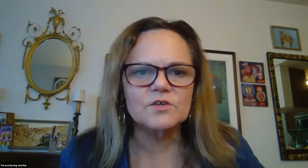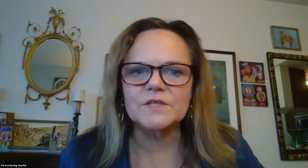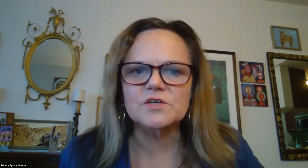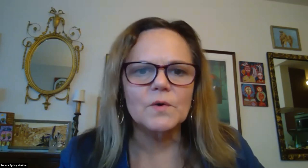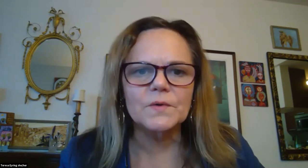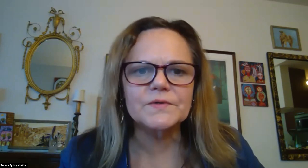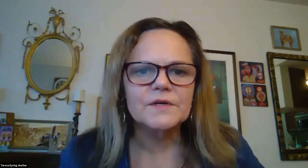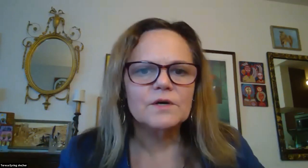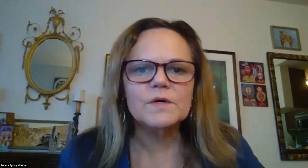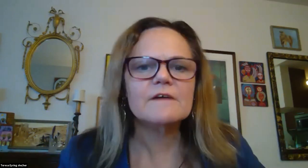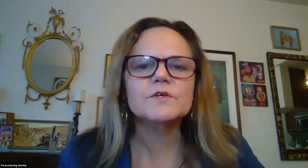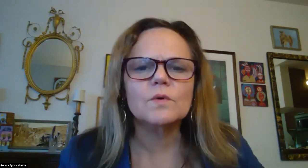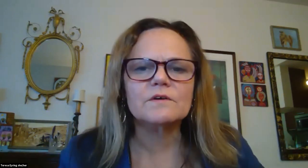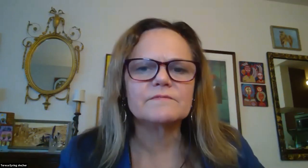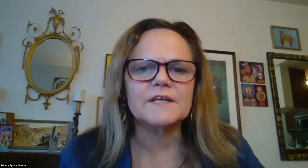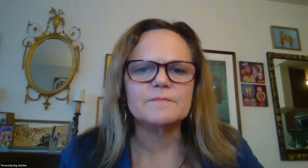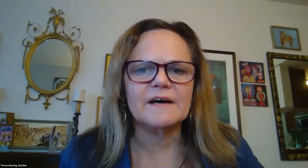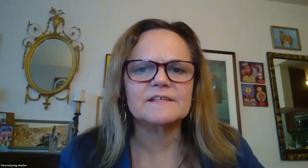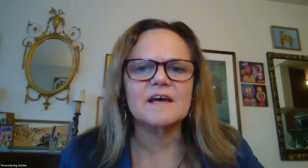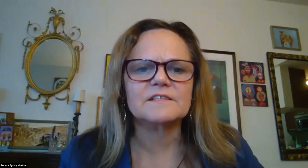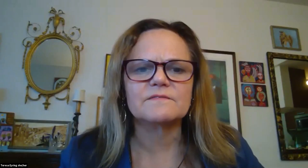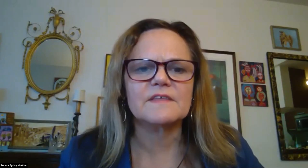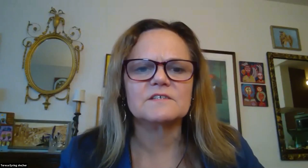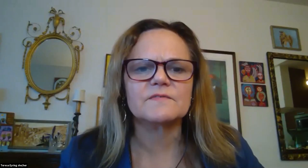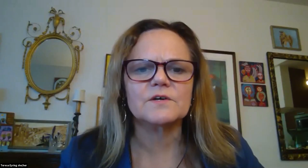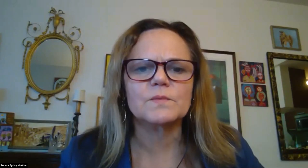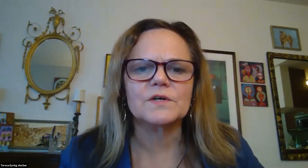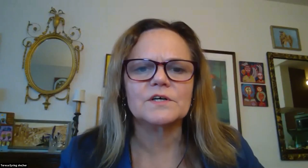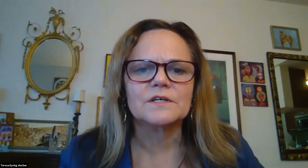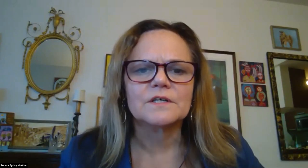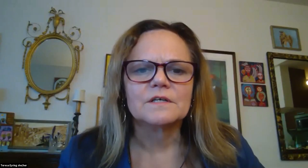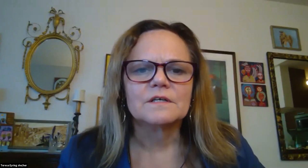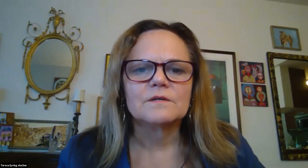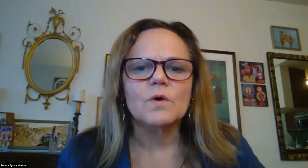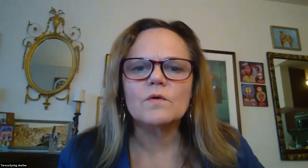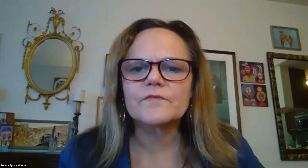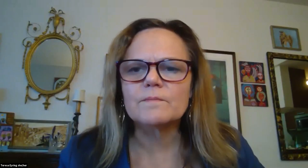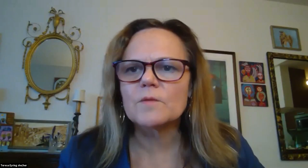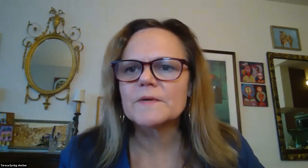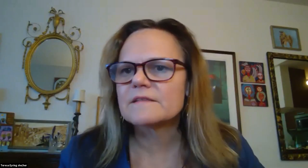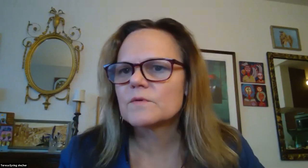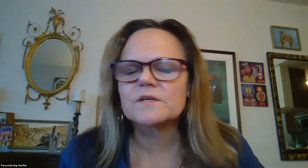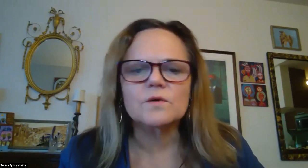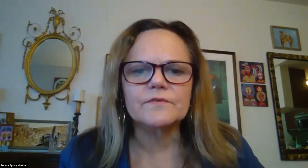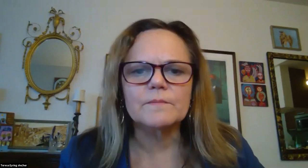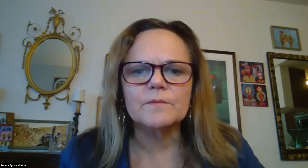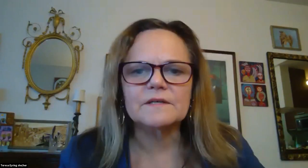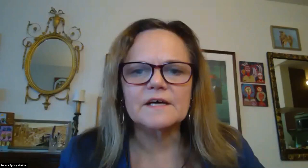you're going to hold, whatever you wanna reflect back as an act of thanks for their work. We'll hold for a moment, I think we can hold for a moment